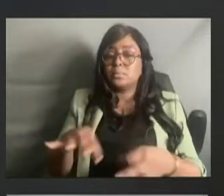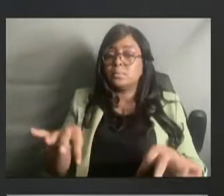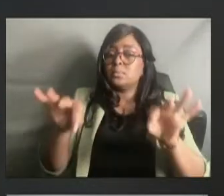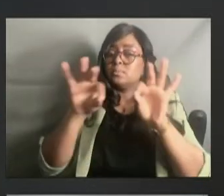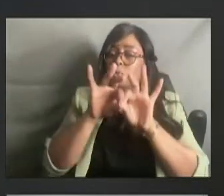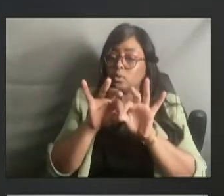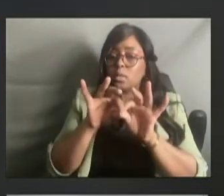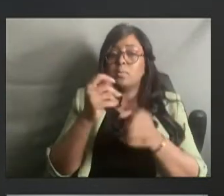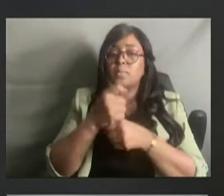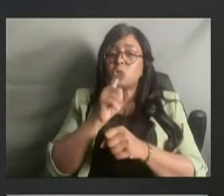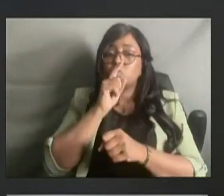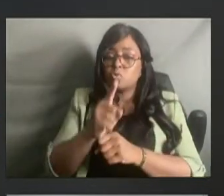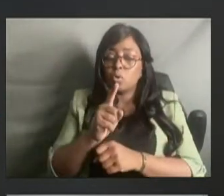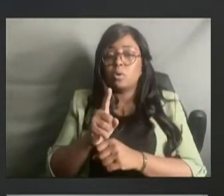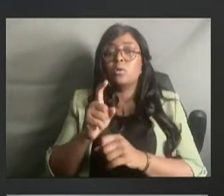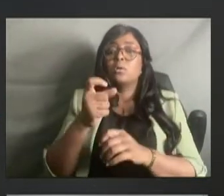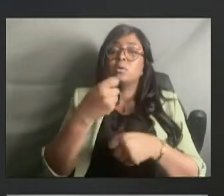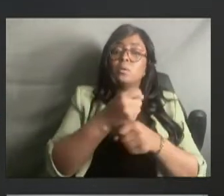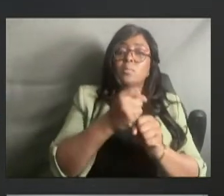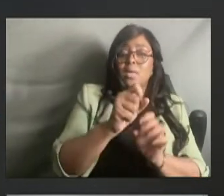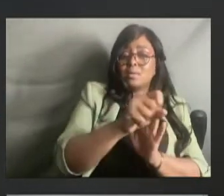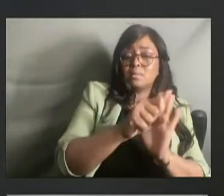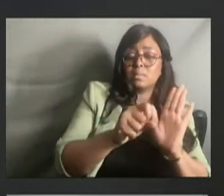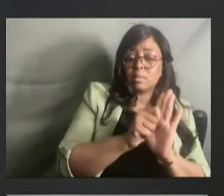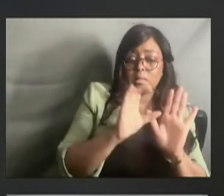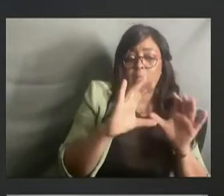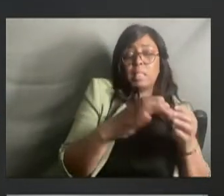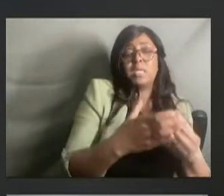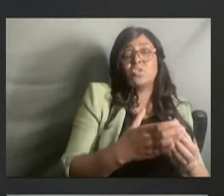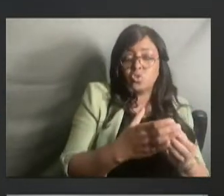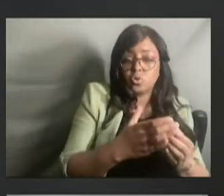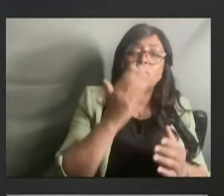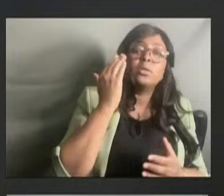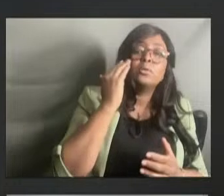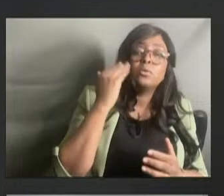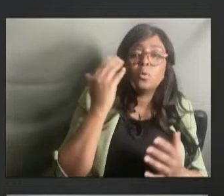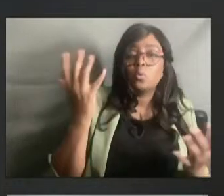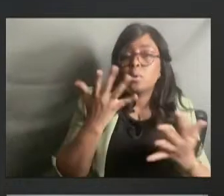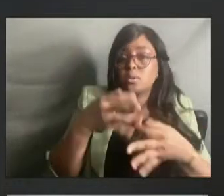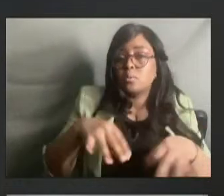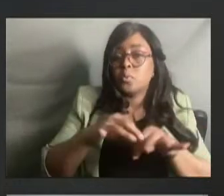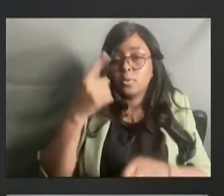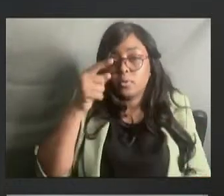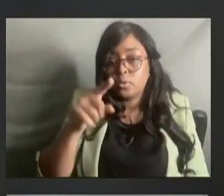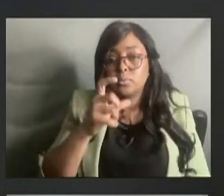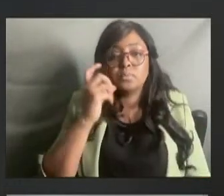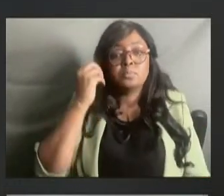best to represent you. This is particularly important that you